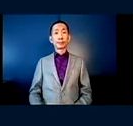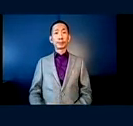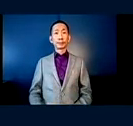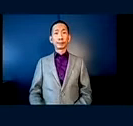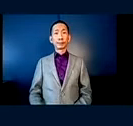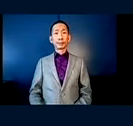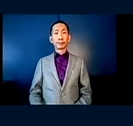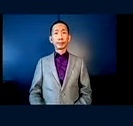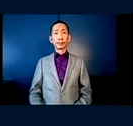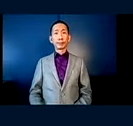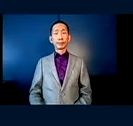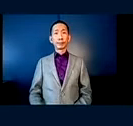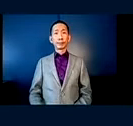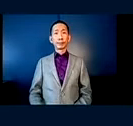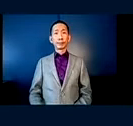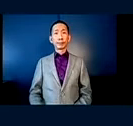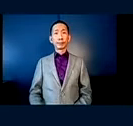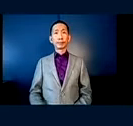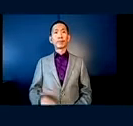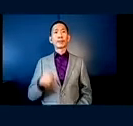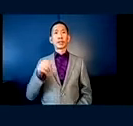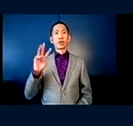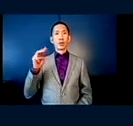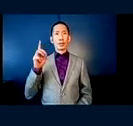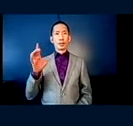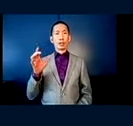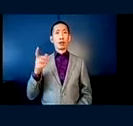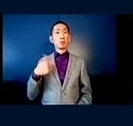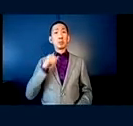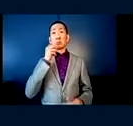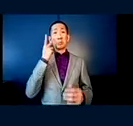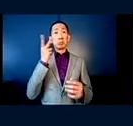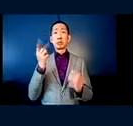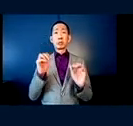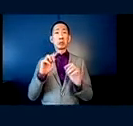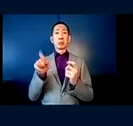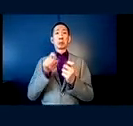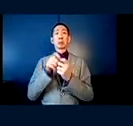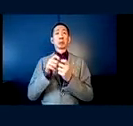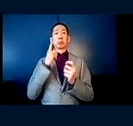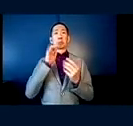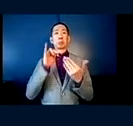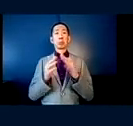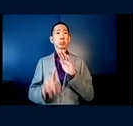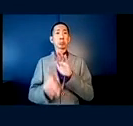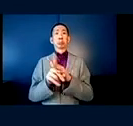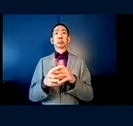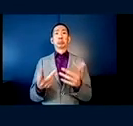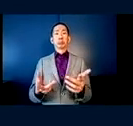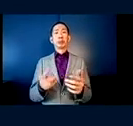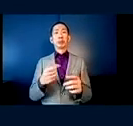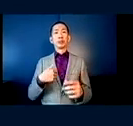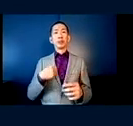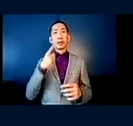HEALTH OUTCOMES. NEXT SLIDE. THIS IS WASHINGTON, D.C. WE DIDN'T SEE ANYTHING FALL OUT FOR THAT PARTICULAR CITY.